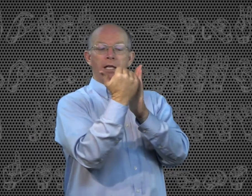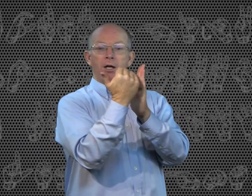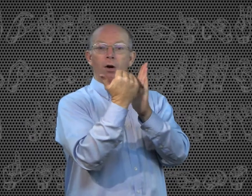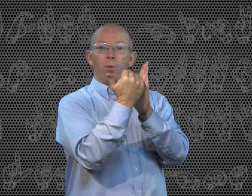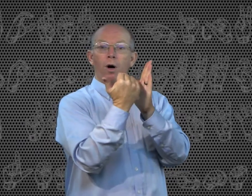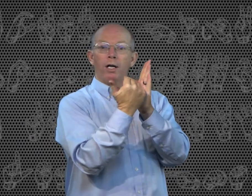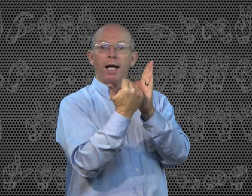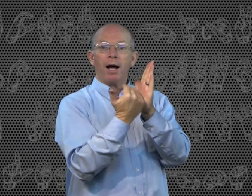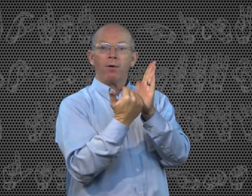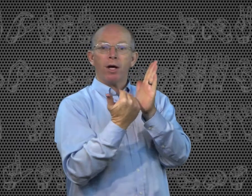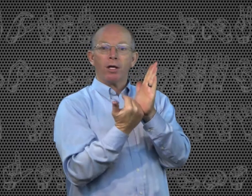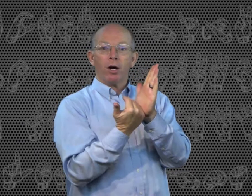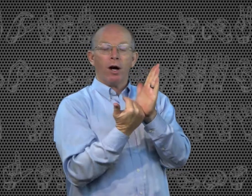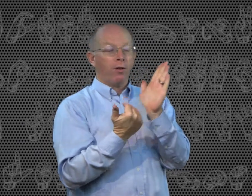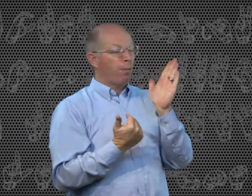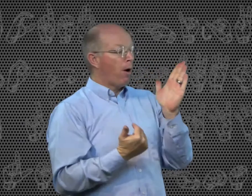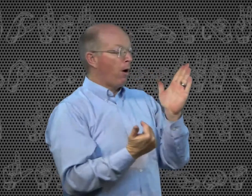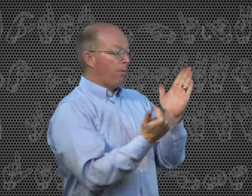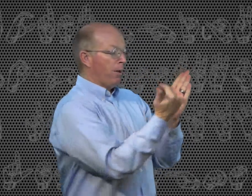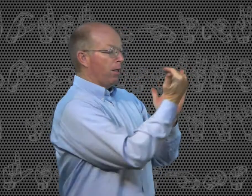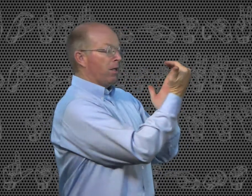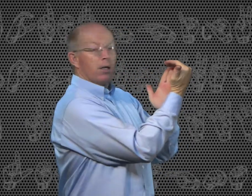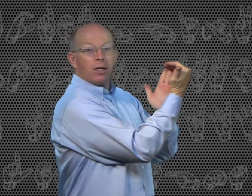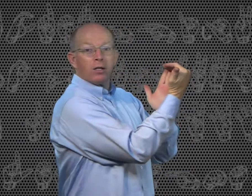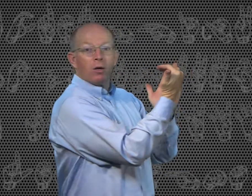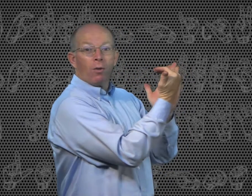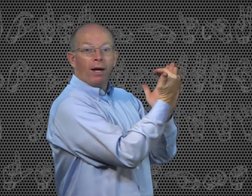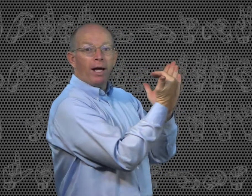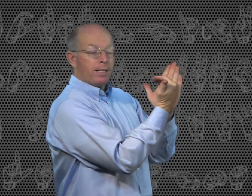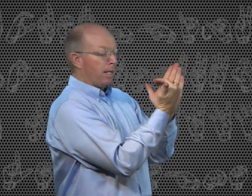and you work down your other palm.